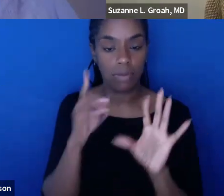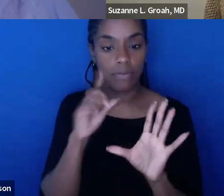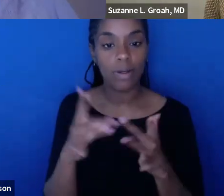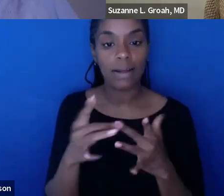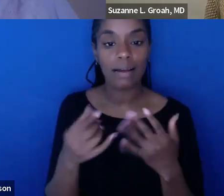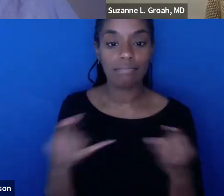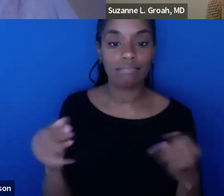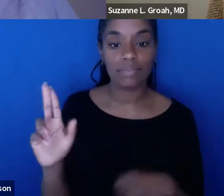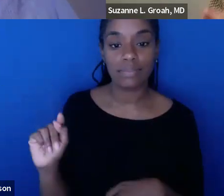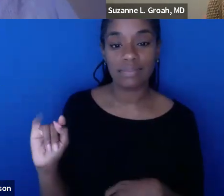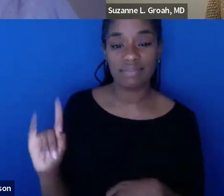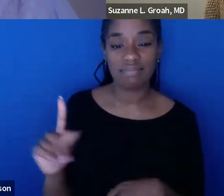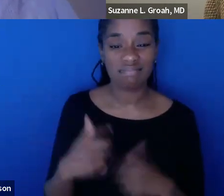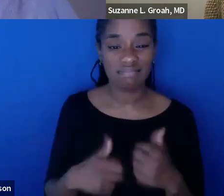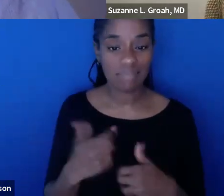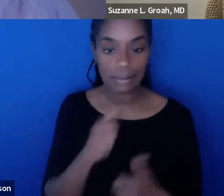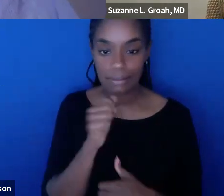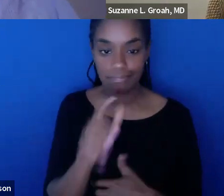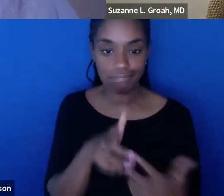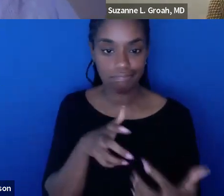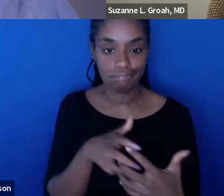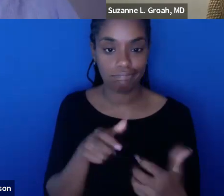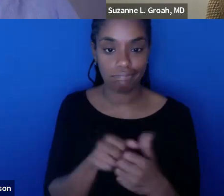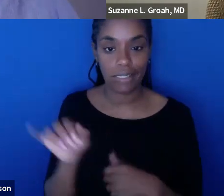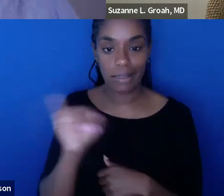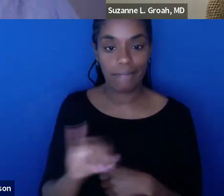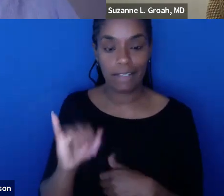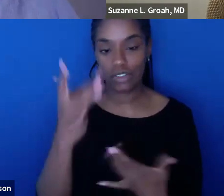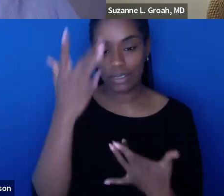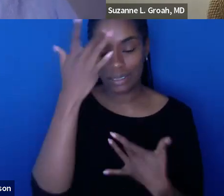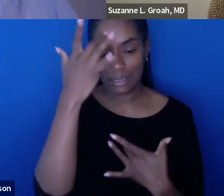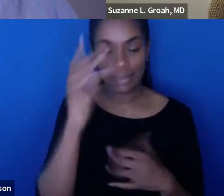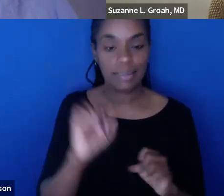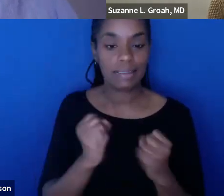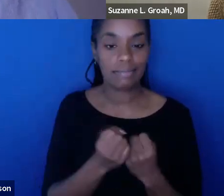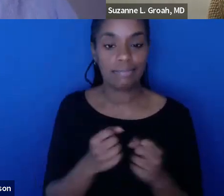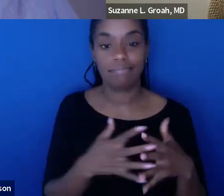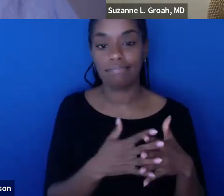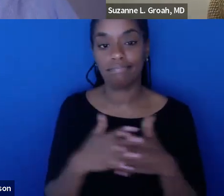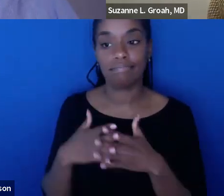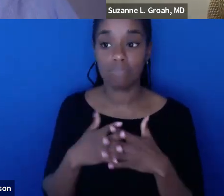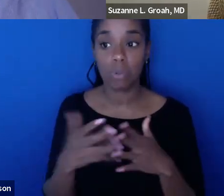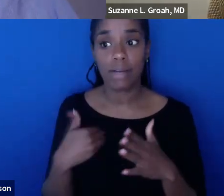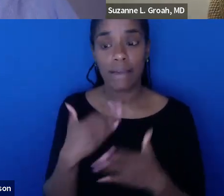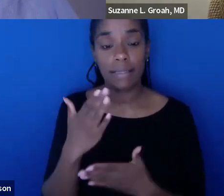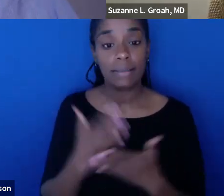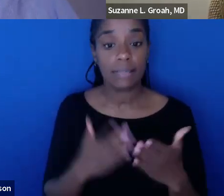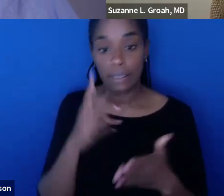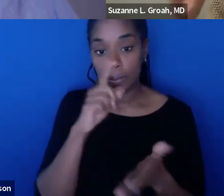Problem is those don't match up with the Infectious Disease Society of America. Then there's been a couple of research groups who have